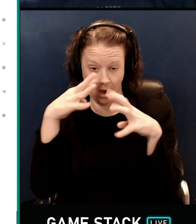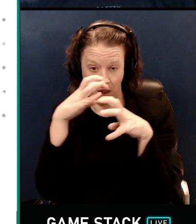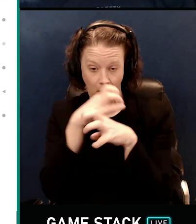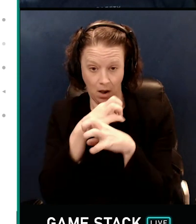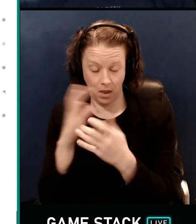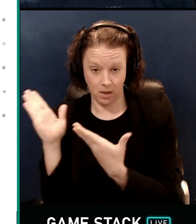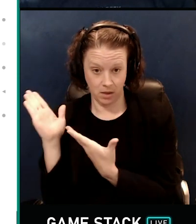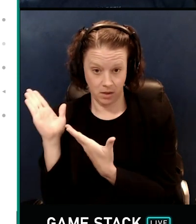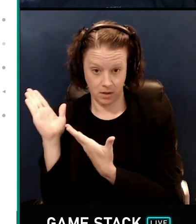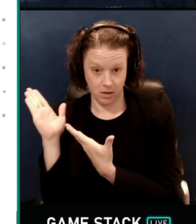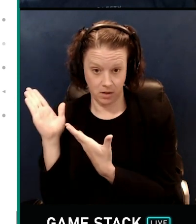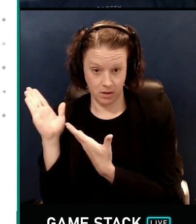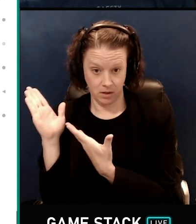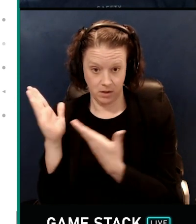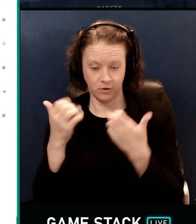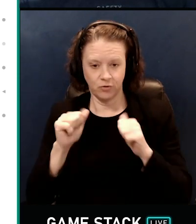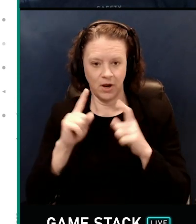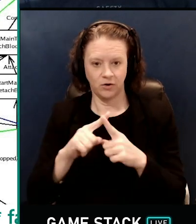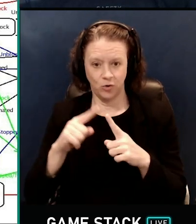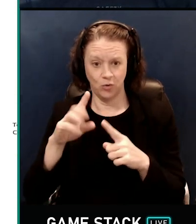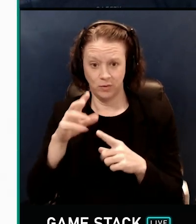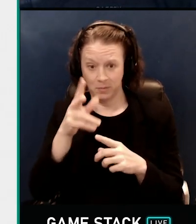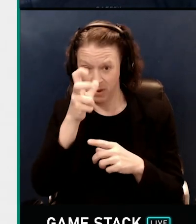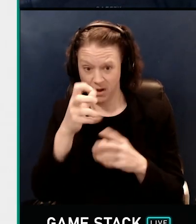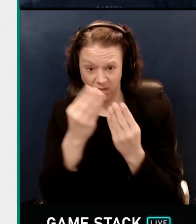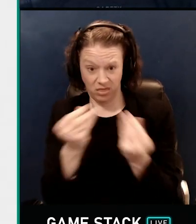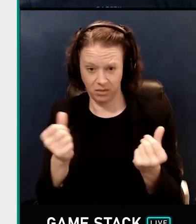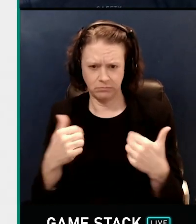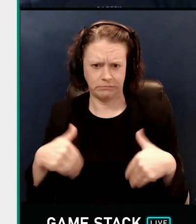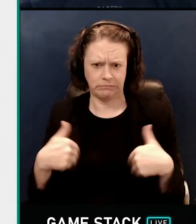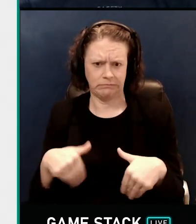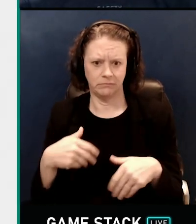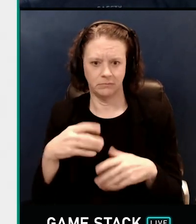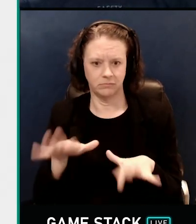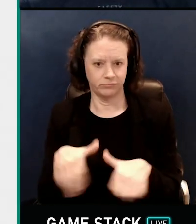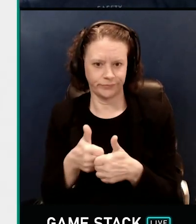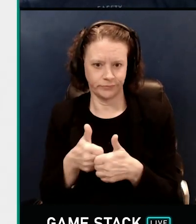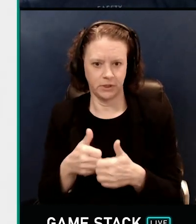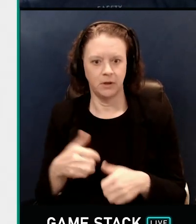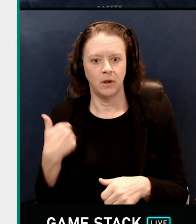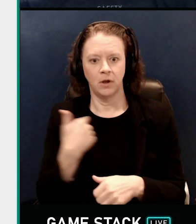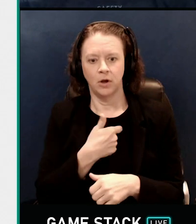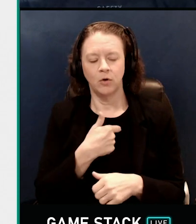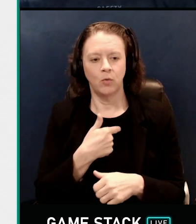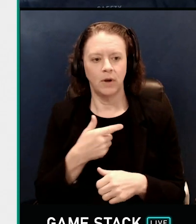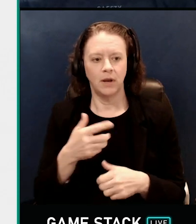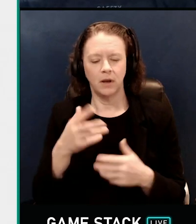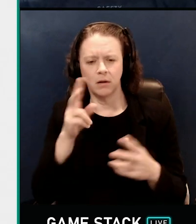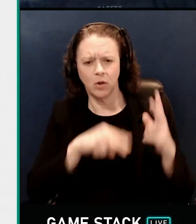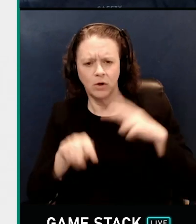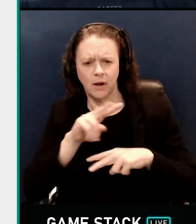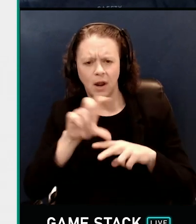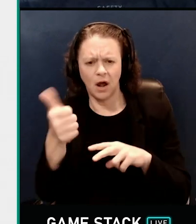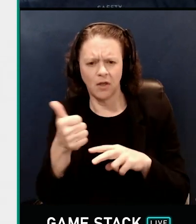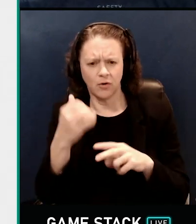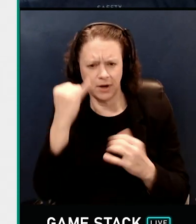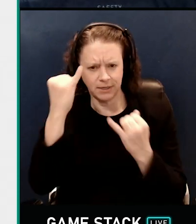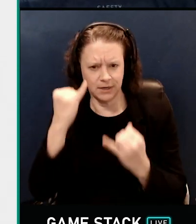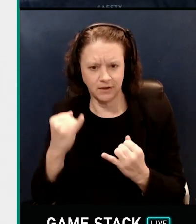to have to debug this. So we looked at some alternatives and when we really liked was a utility AI,